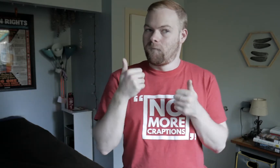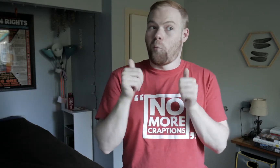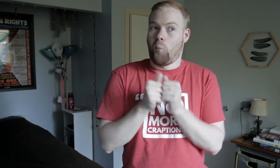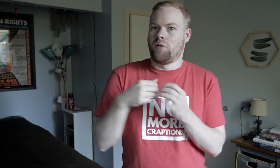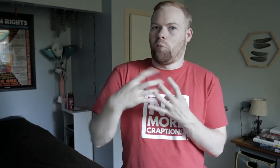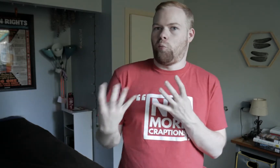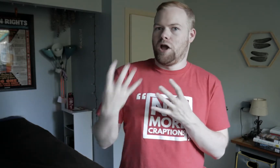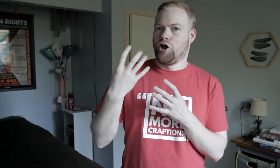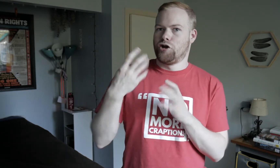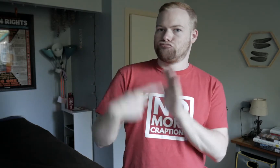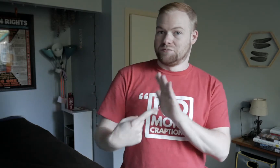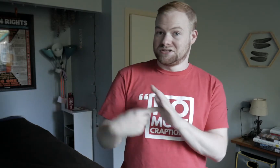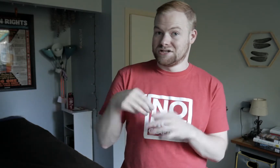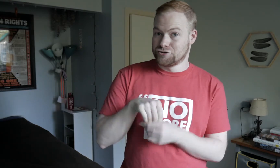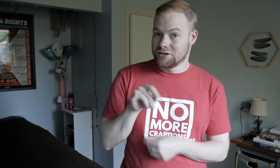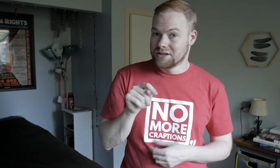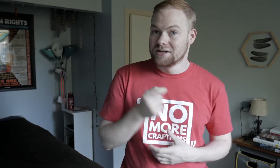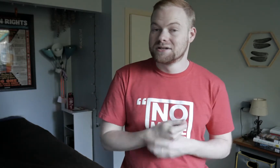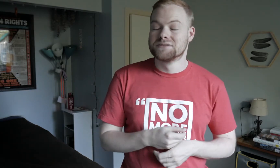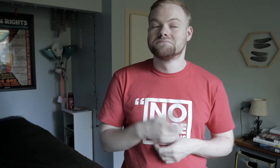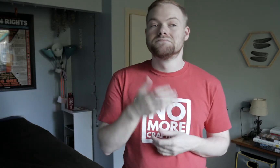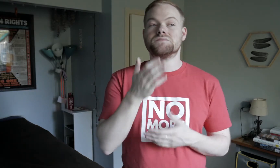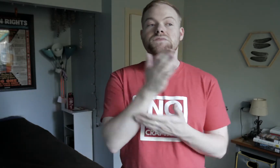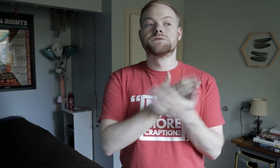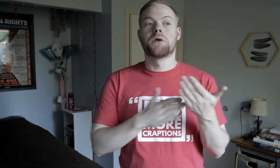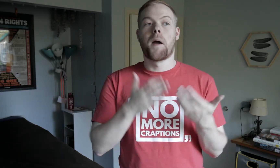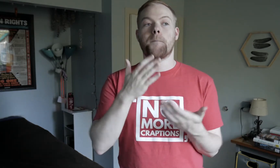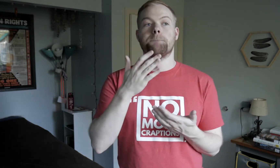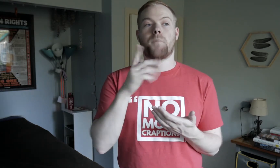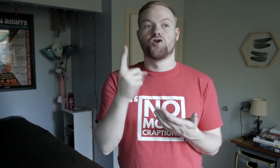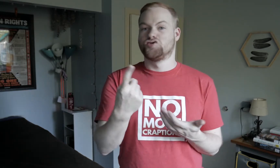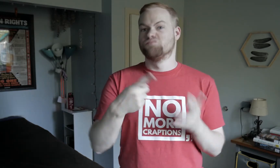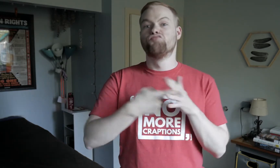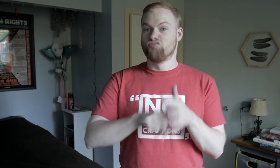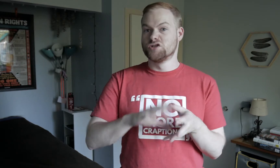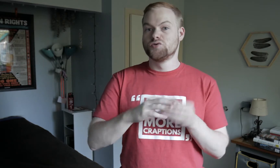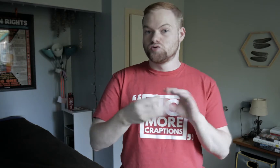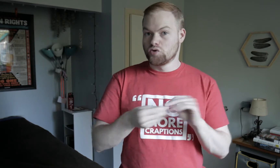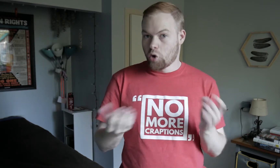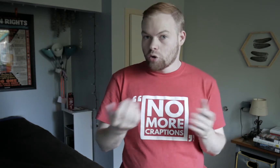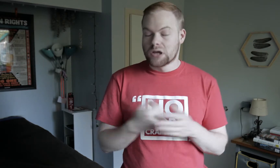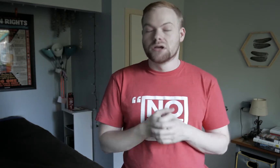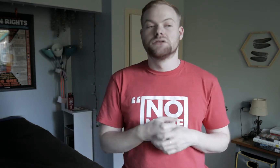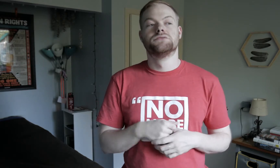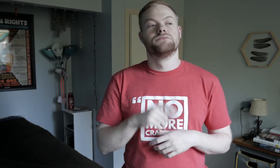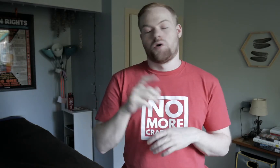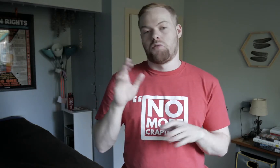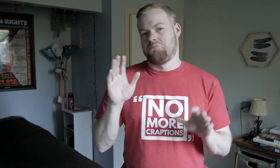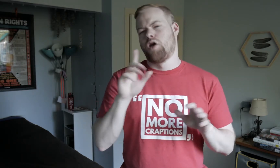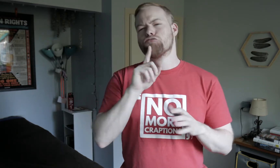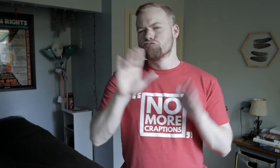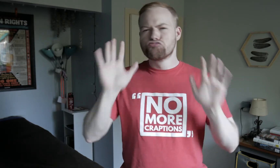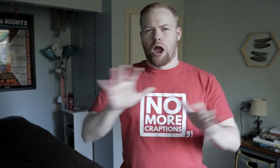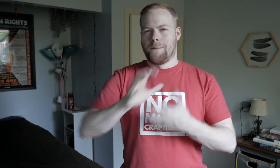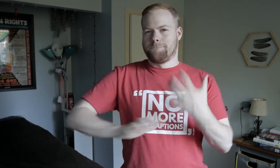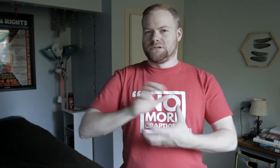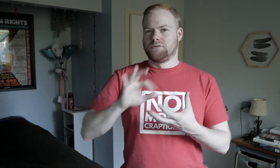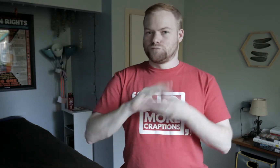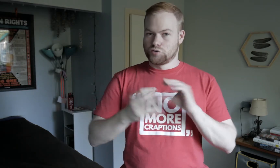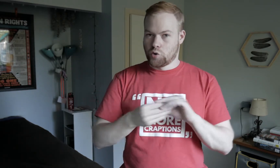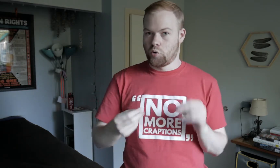with queer representation in it. Some are just original stories. It’s a great mix of stories.